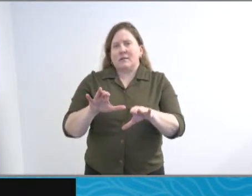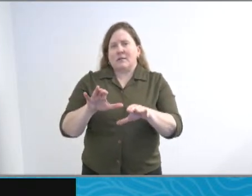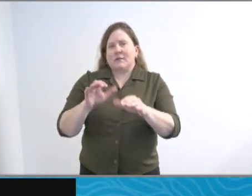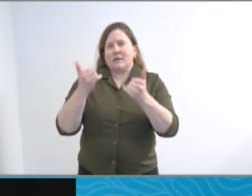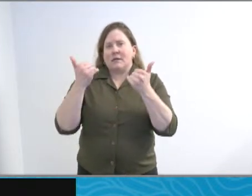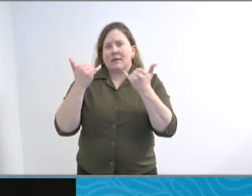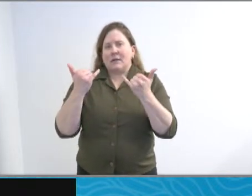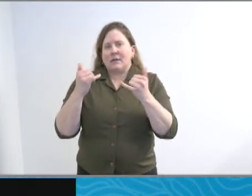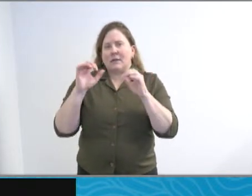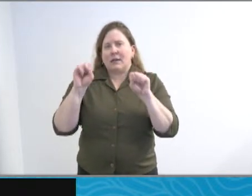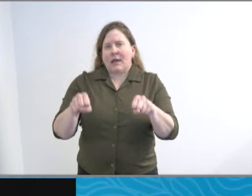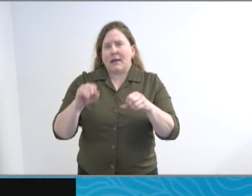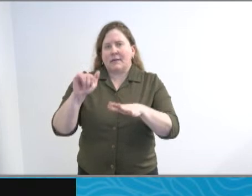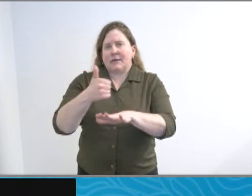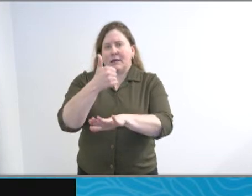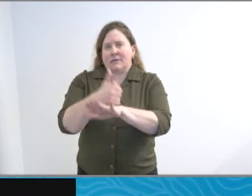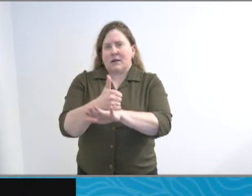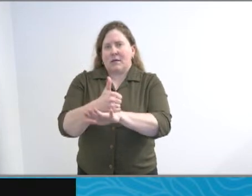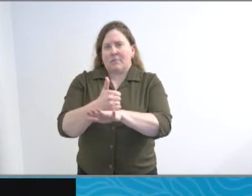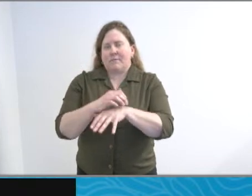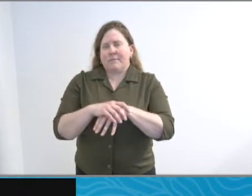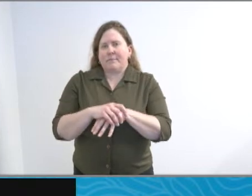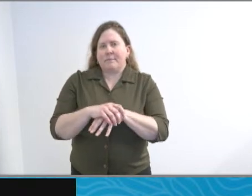So I'm going to ask Mr. Suarez to join us again.